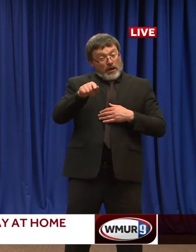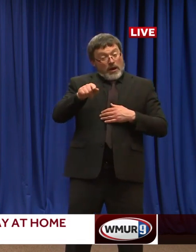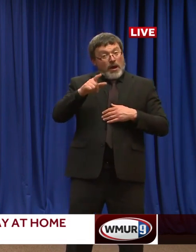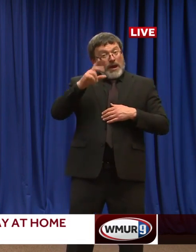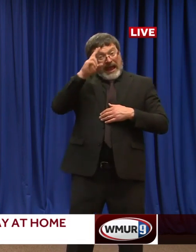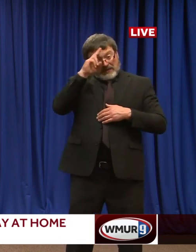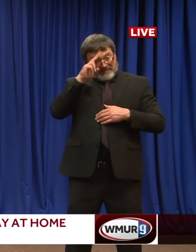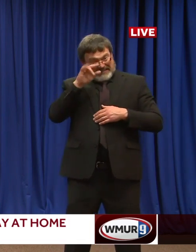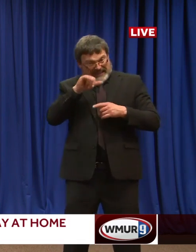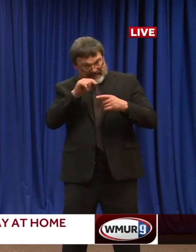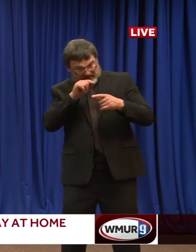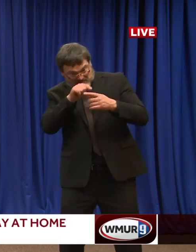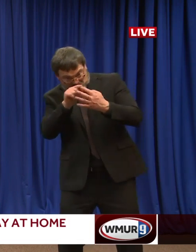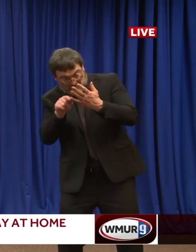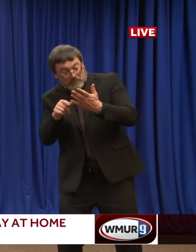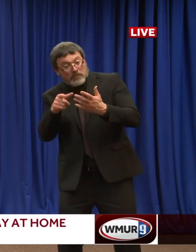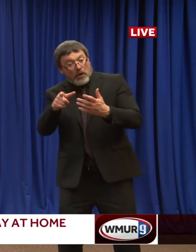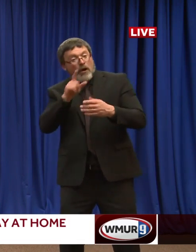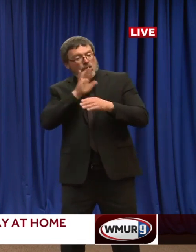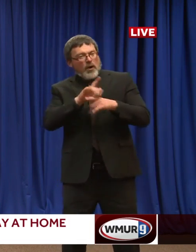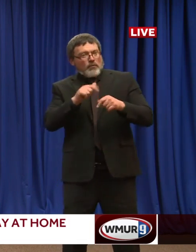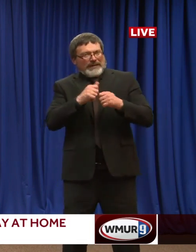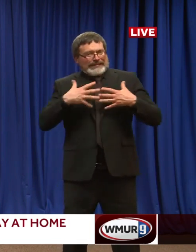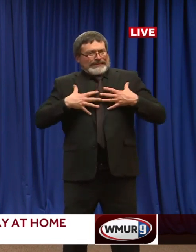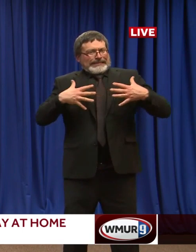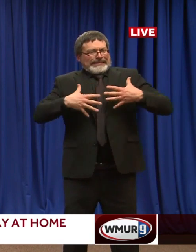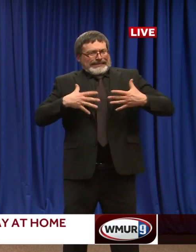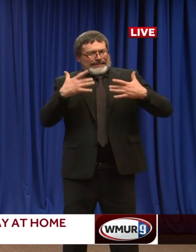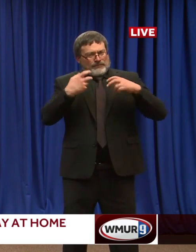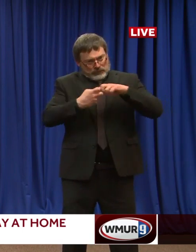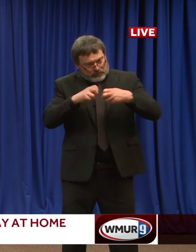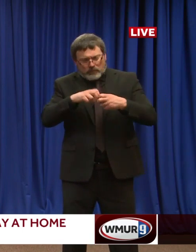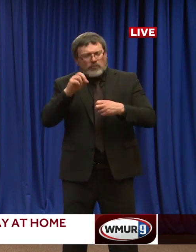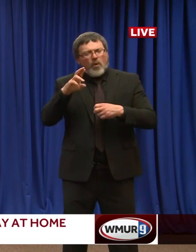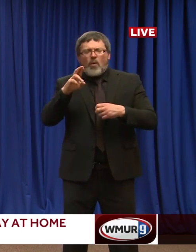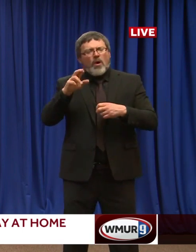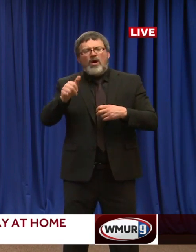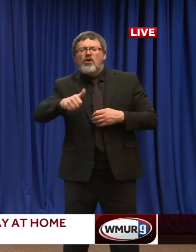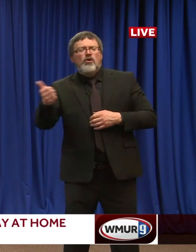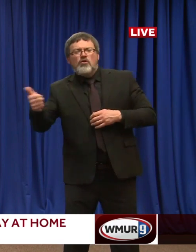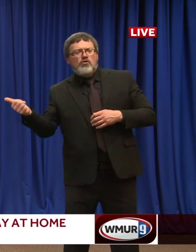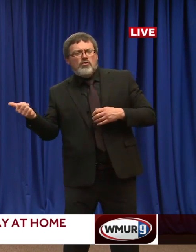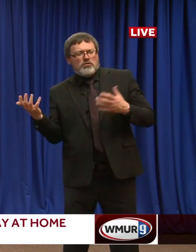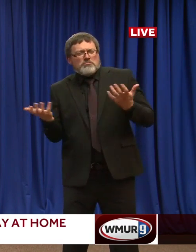SO THOSE HOSPITALIZATIONS FOR RESPIRATORY ILLNESSES.